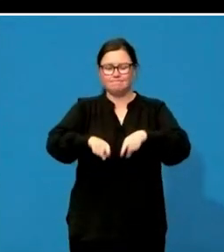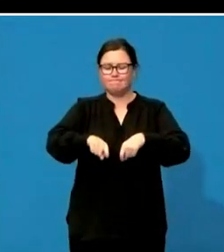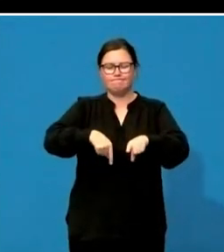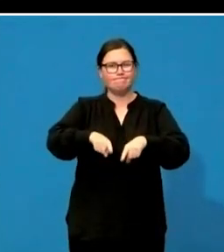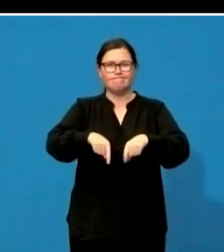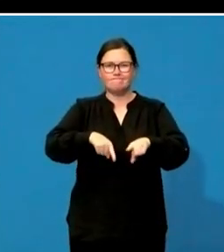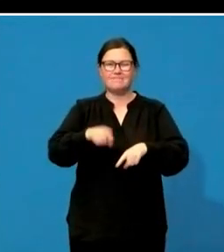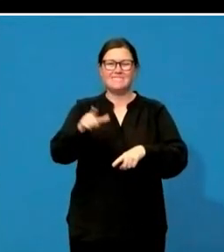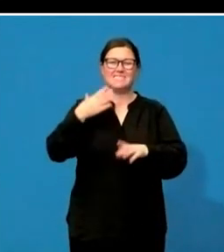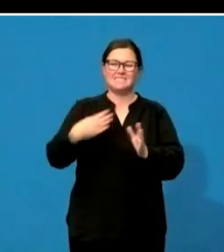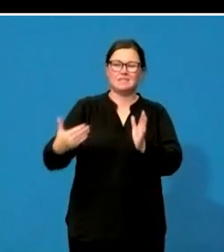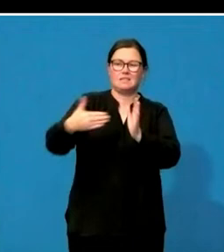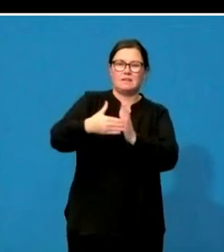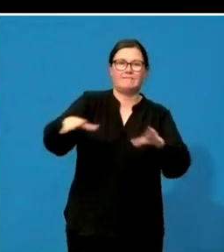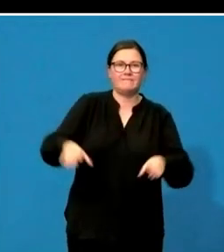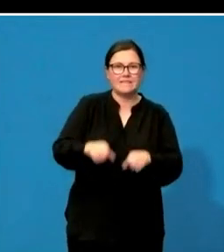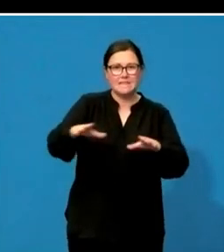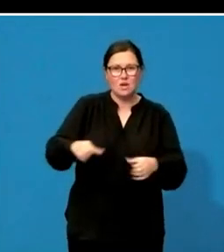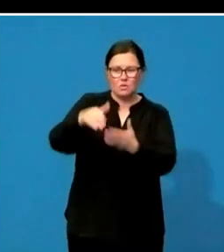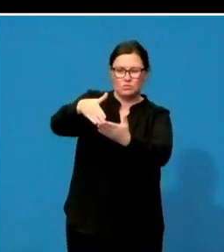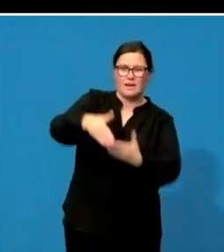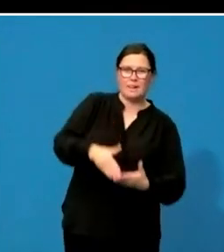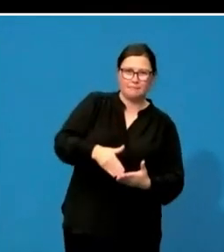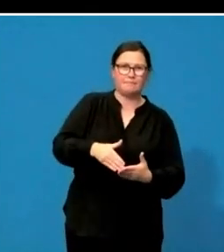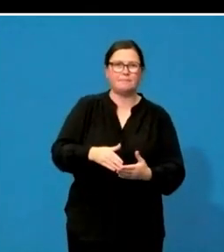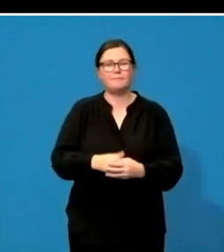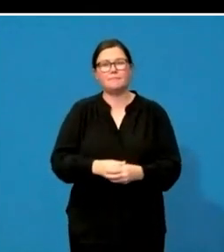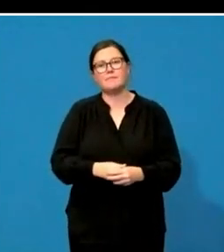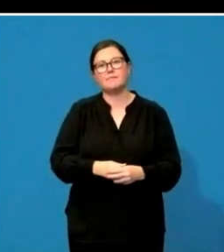What was Joziah's life like when he lived in Tennant Creek?